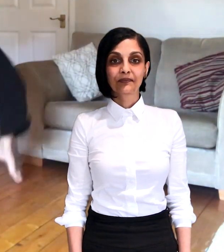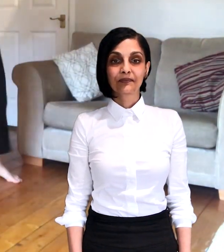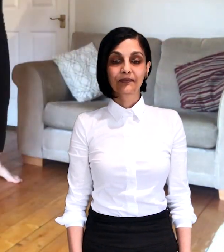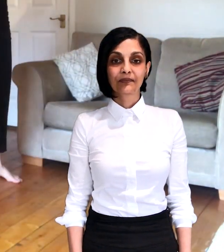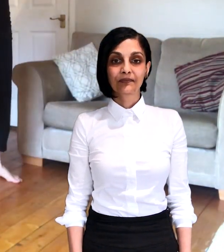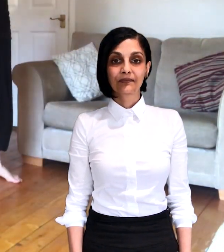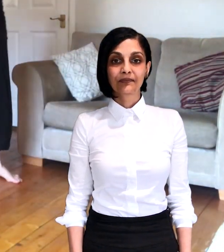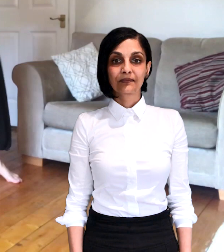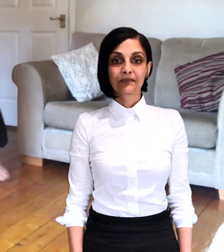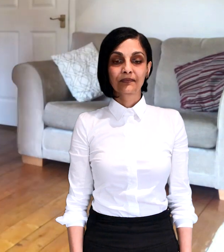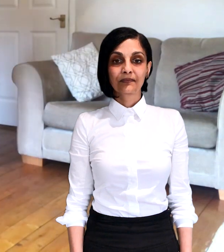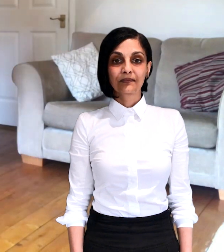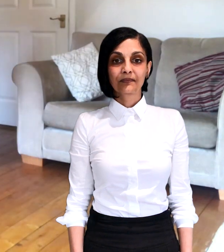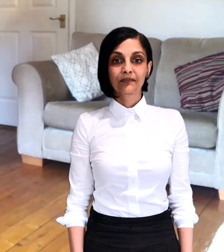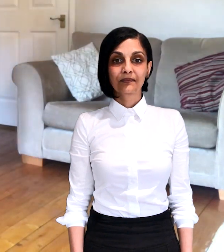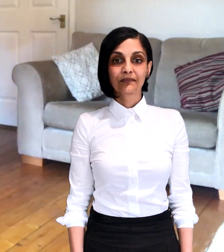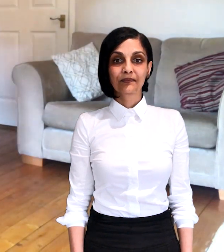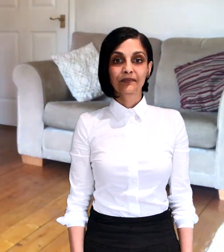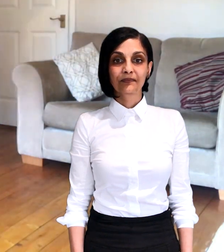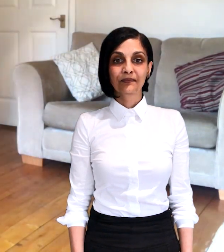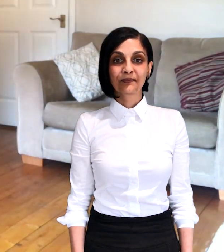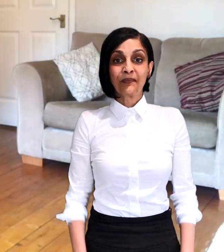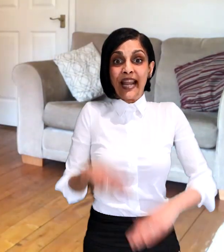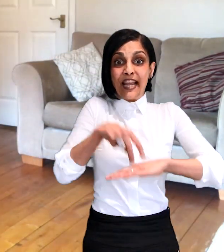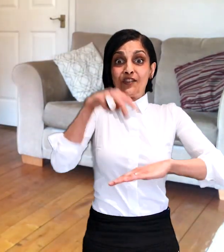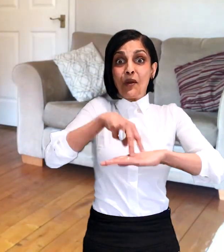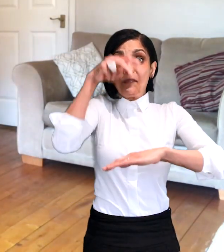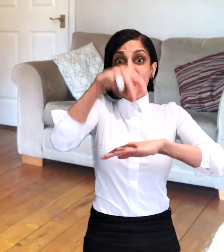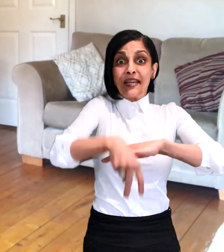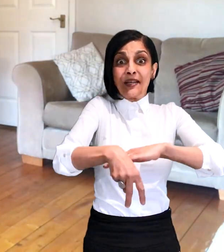Have a go and see if you can do some jumping in puddles.